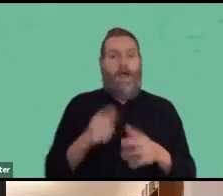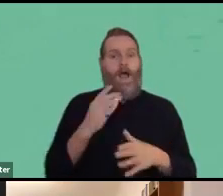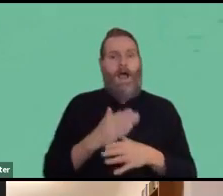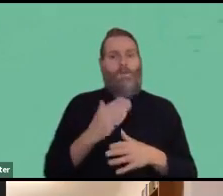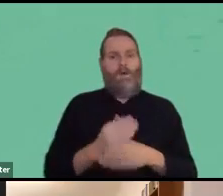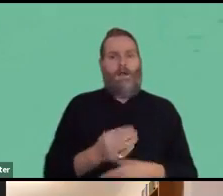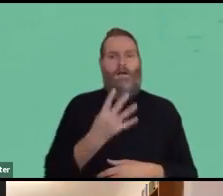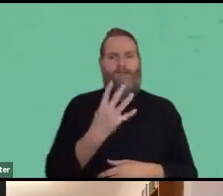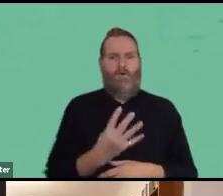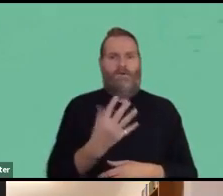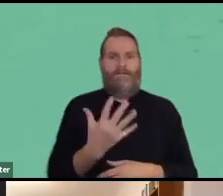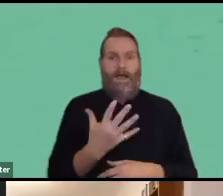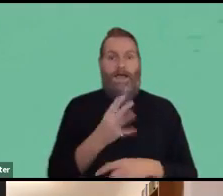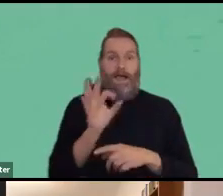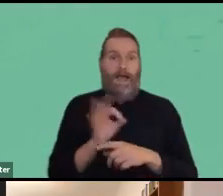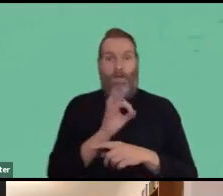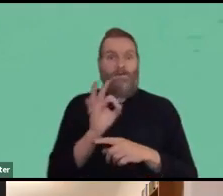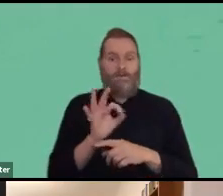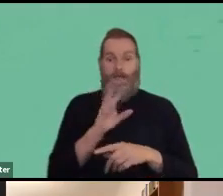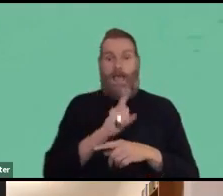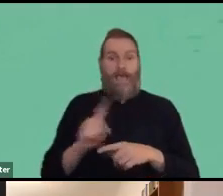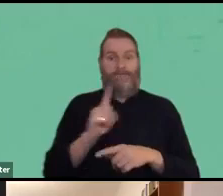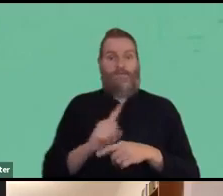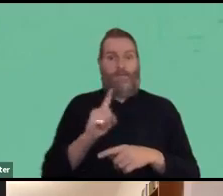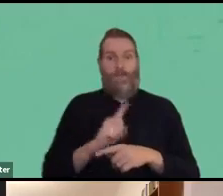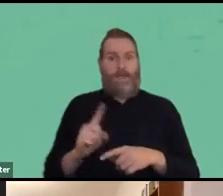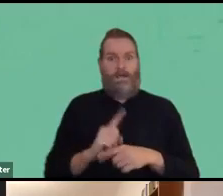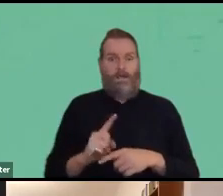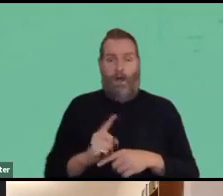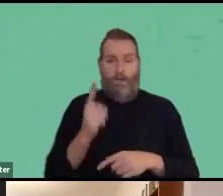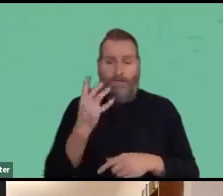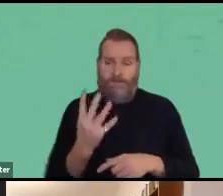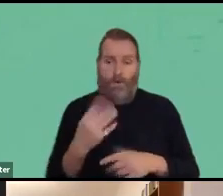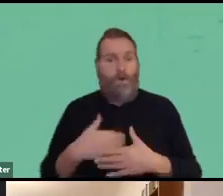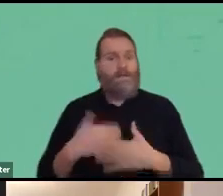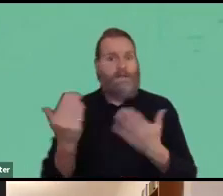increased, I’m fed up we've been asked to deliver more with less people before this next